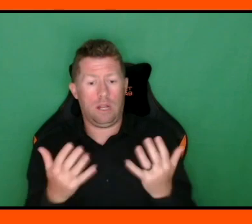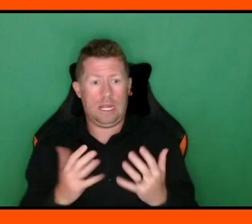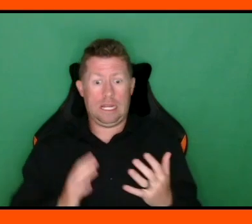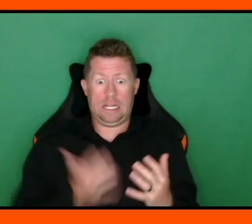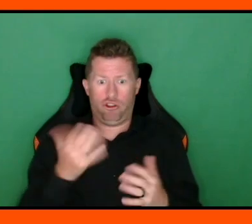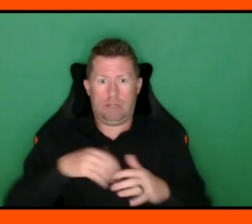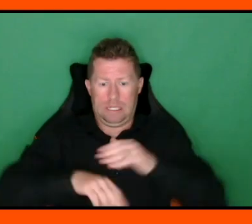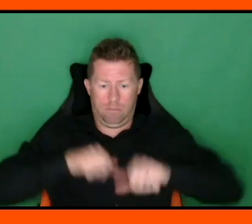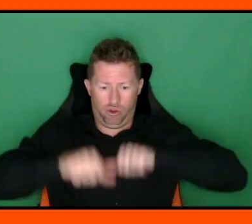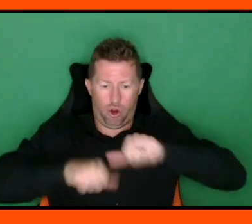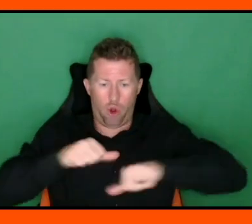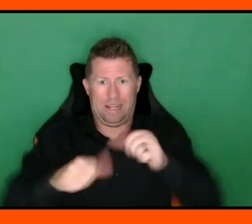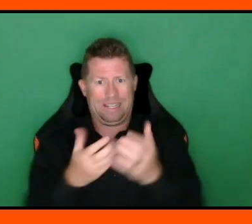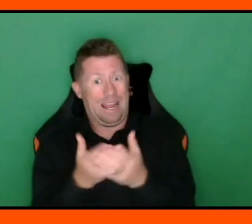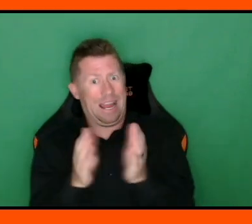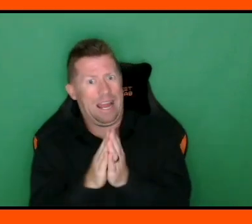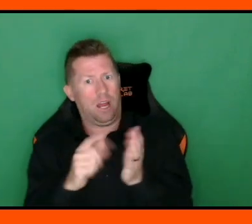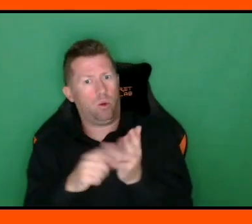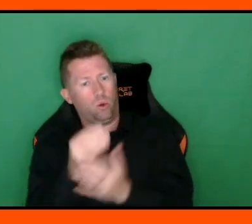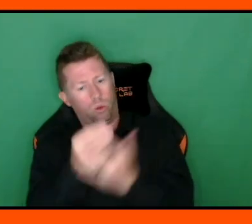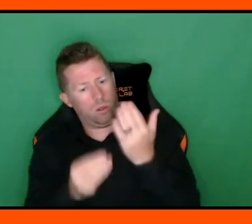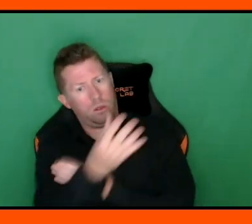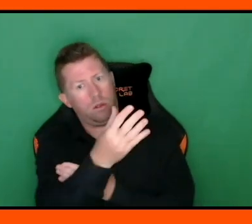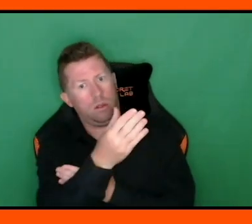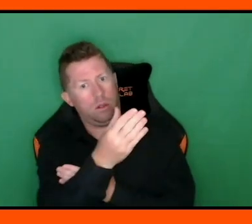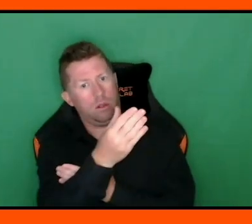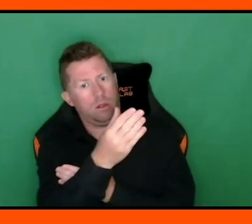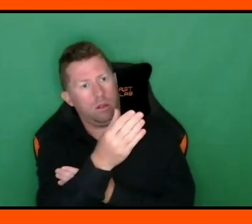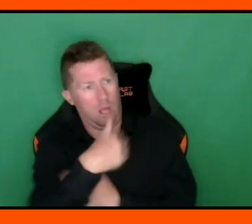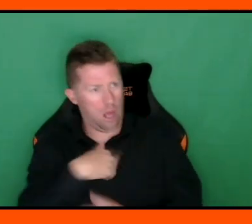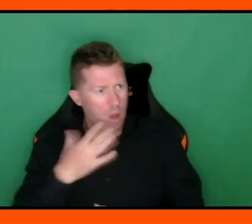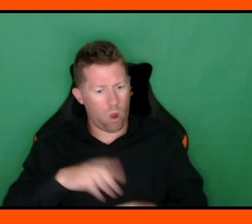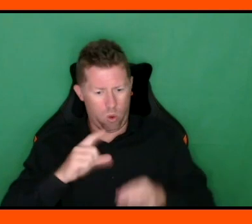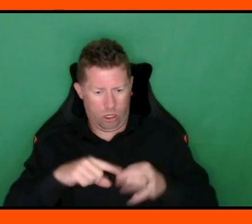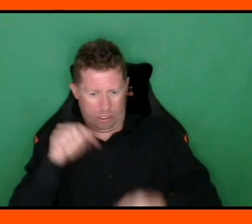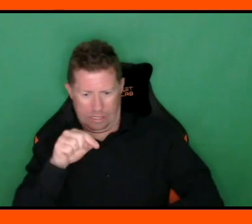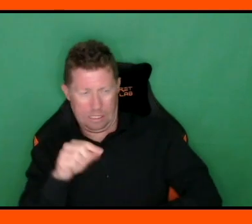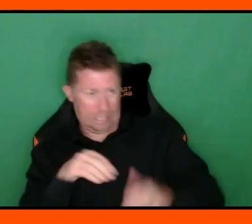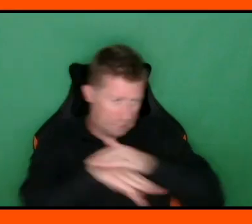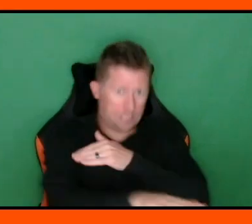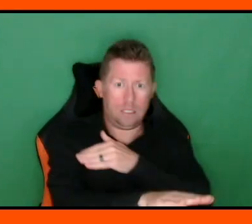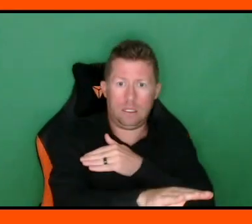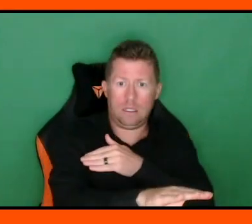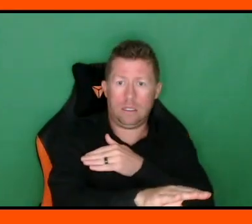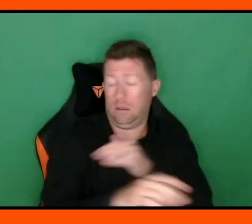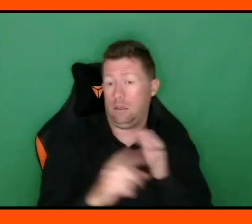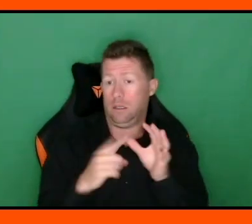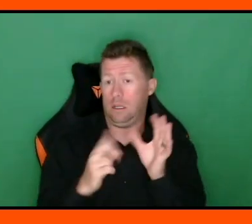of how to submit or make a submission. One of them Andrew I’m going to ask you to answer